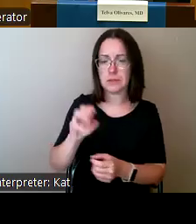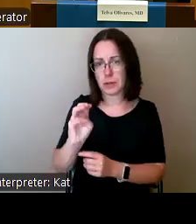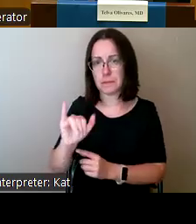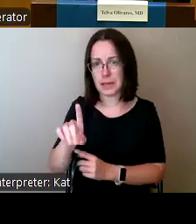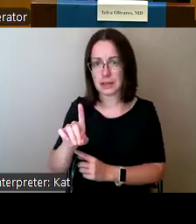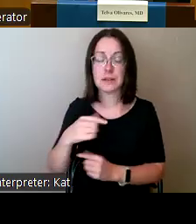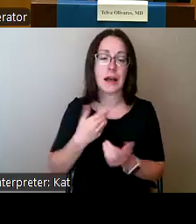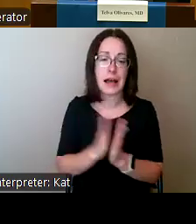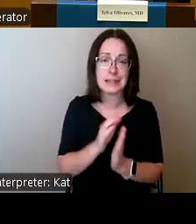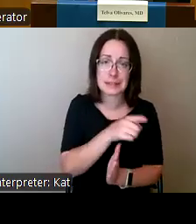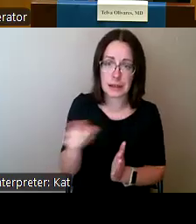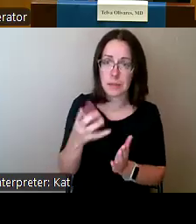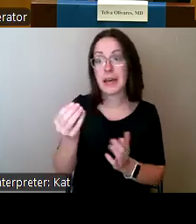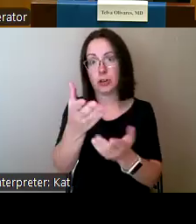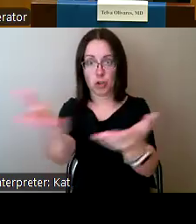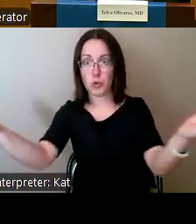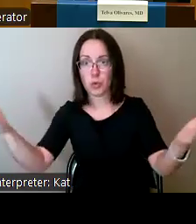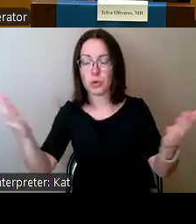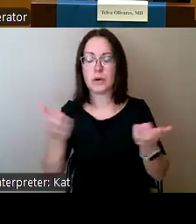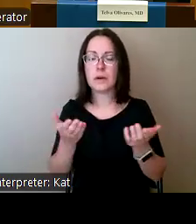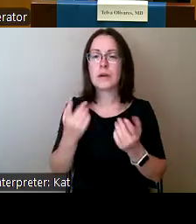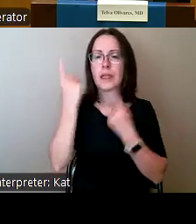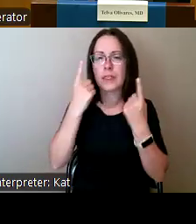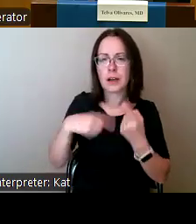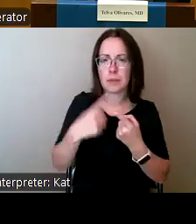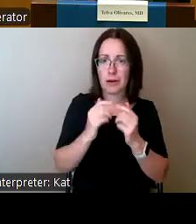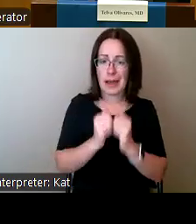to think about how you'll respond to seriously ill patients who say any of these things. These are